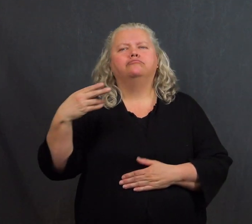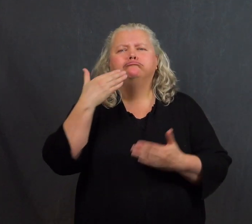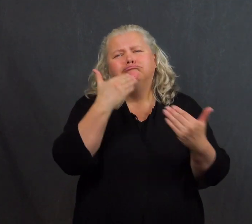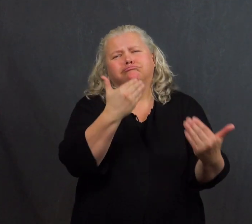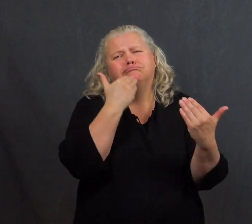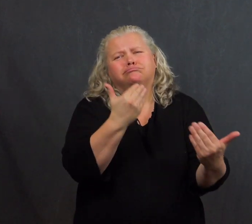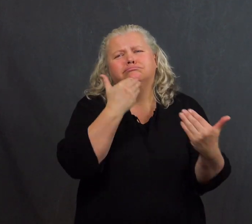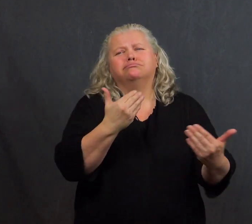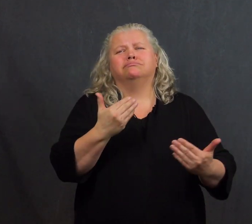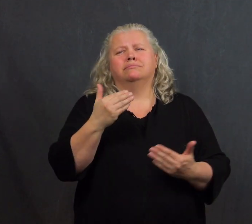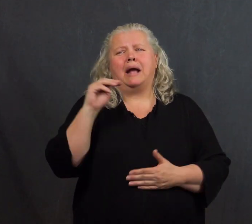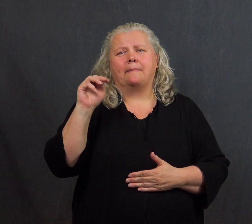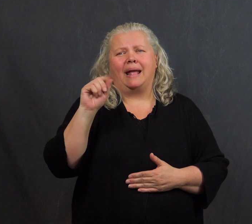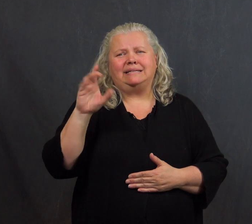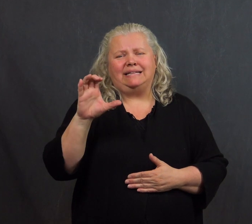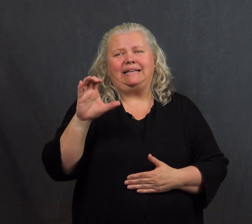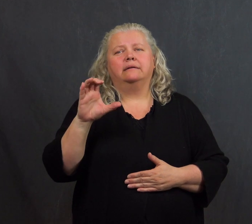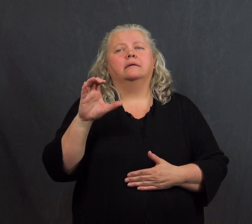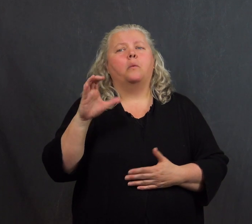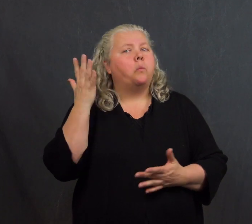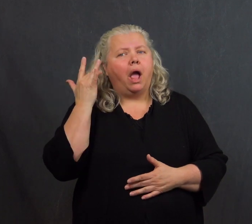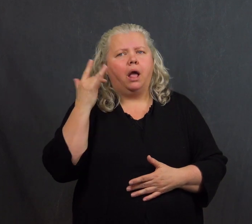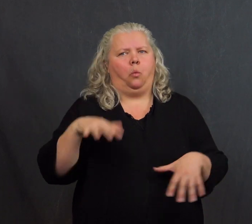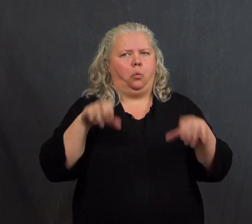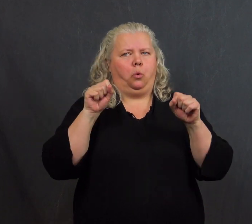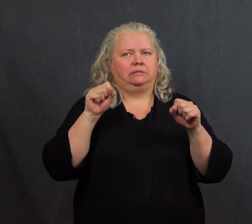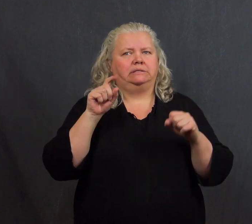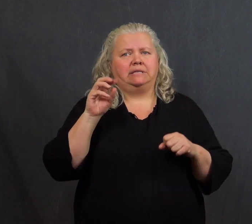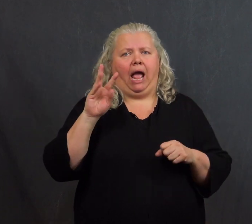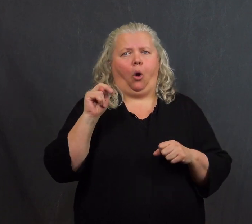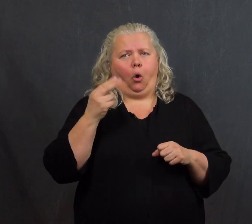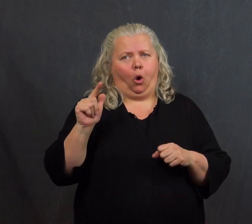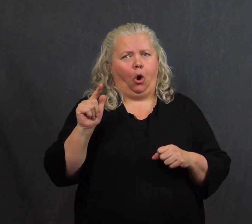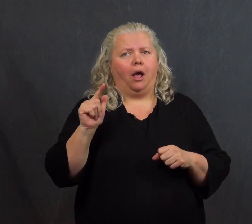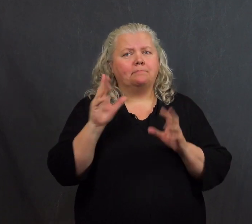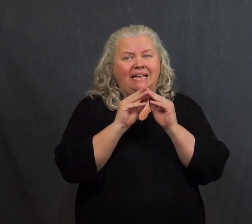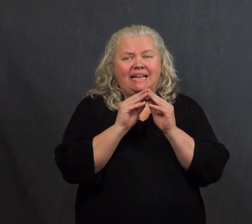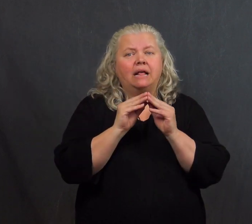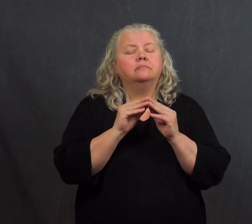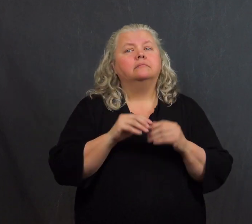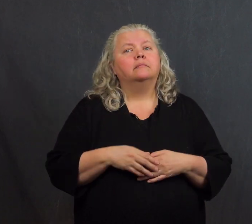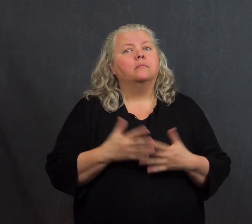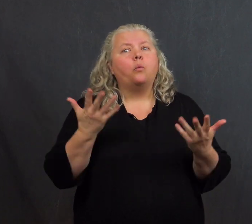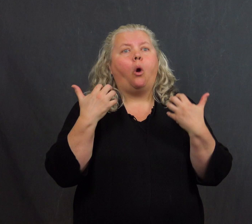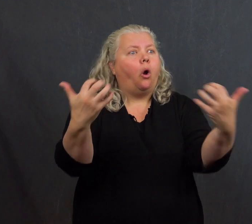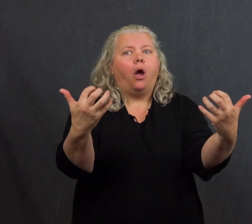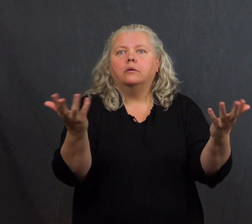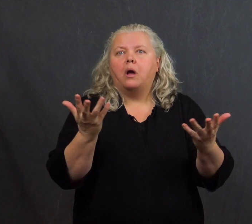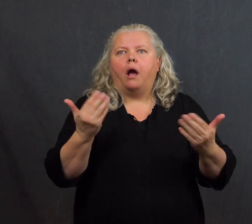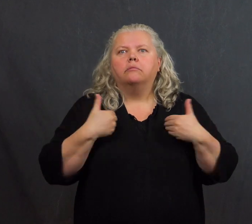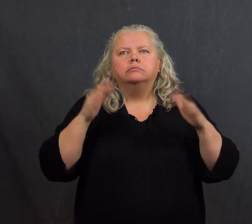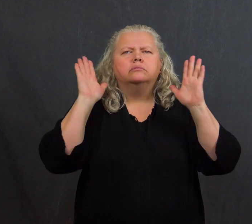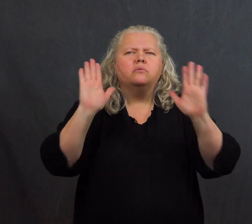MNCDHH is grateful to MADC for hosting the town hall meeting, to the audience who asked great questions,